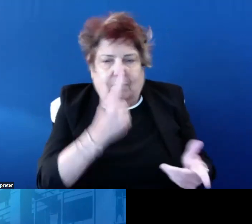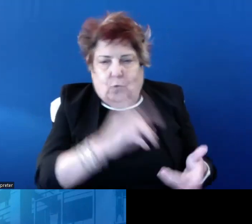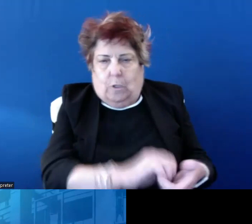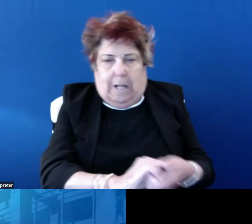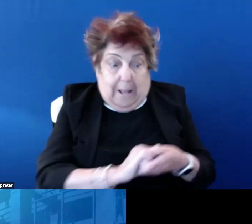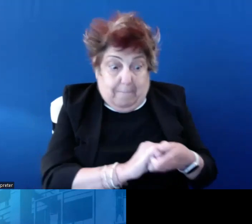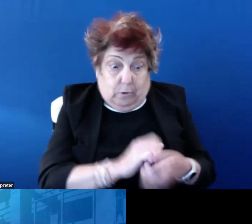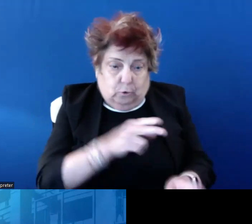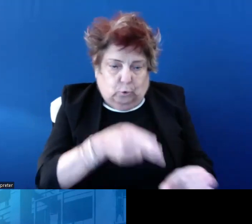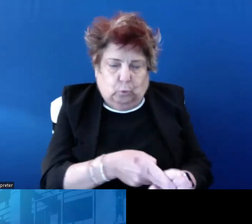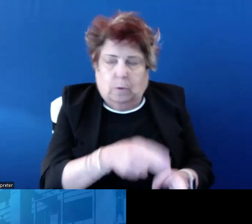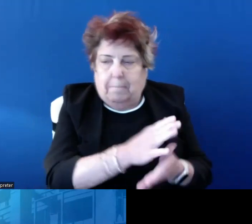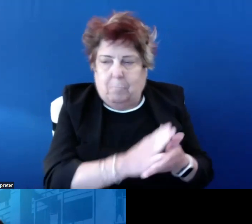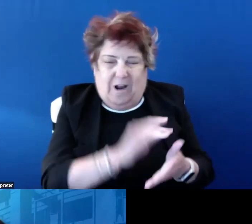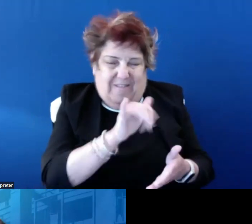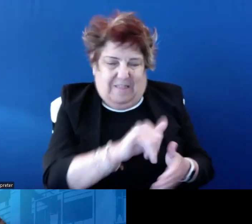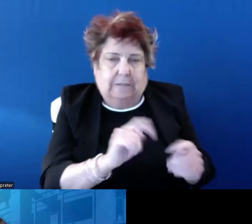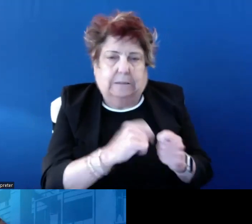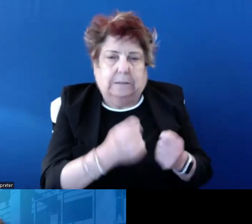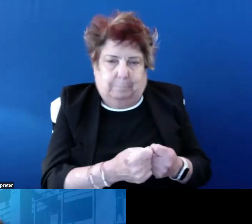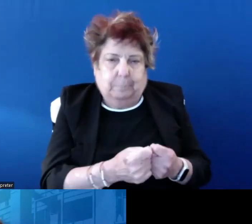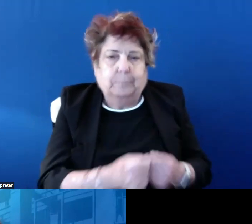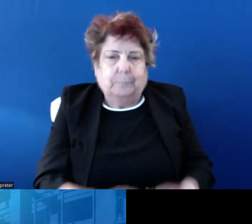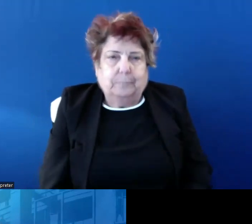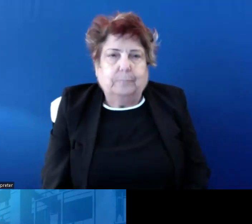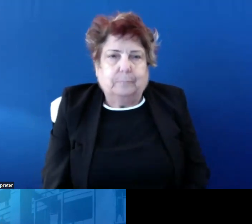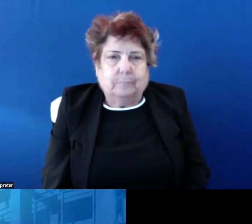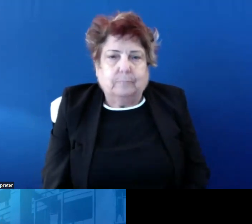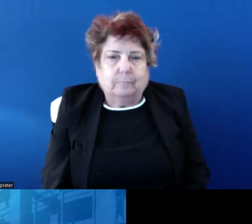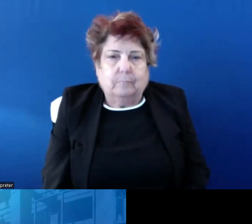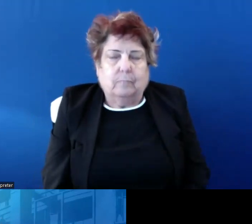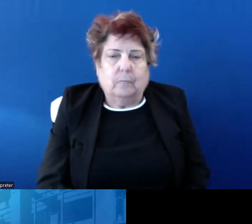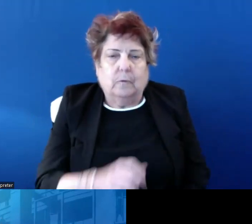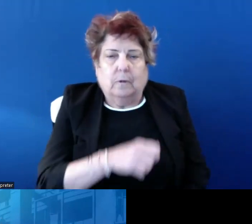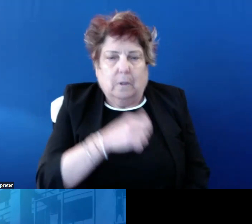And certainly others could weigh in from other agencies as